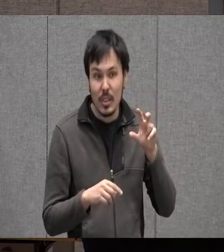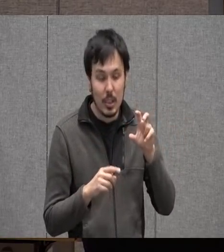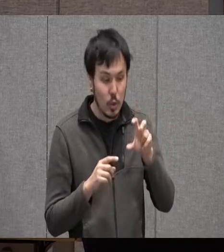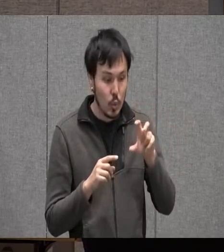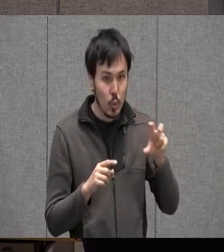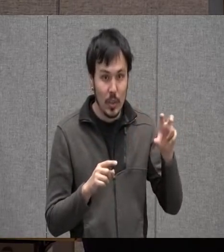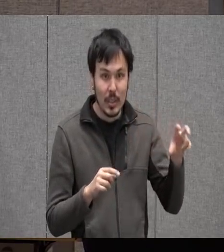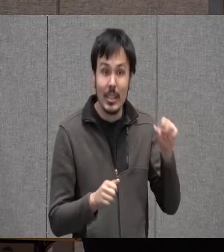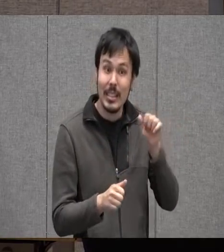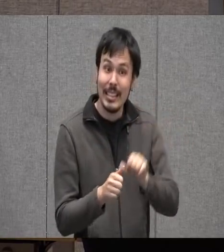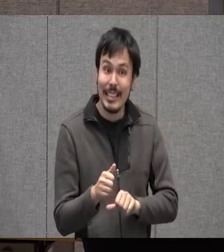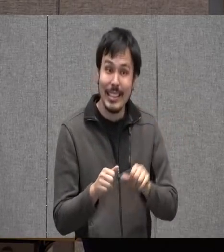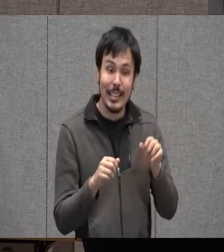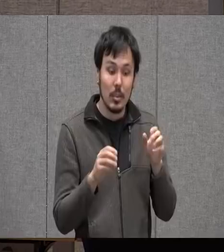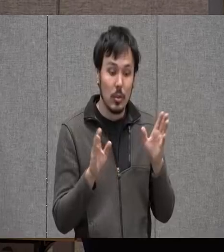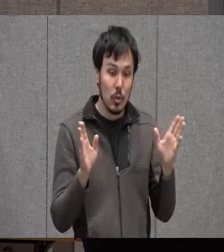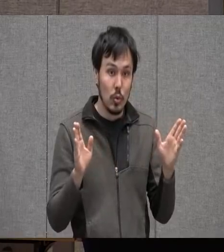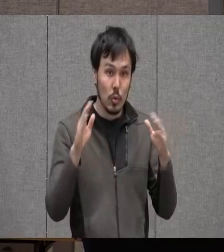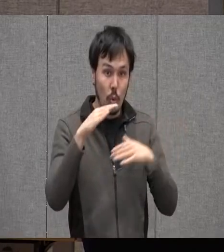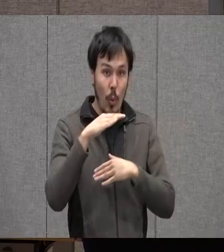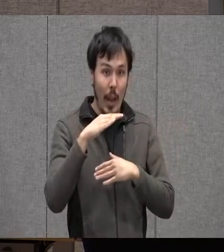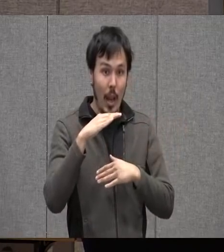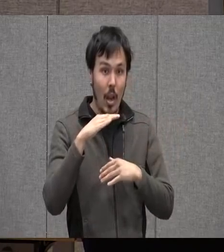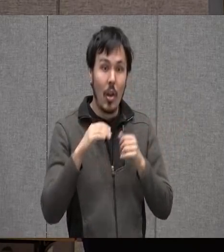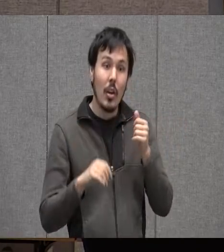So each square inside represents a unit